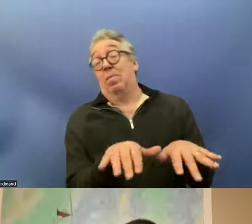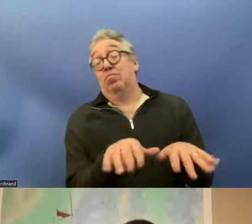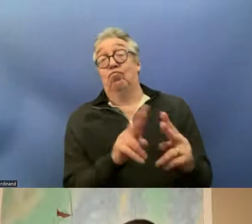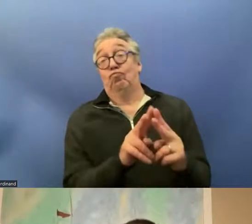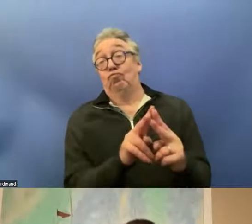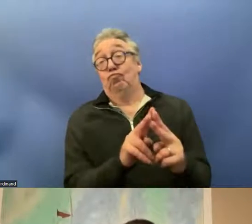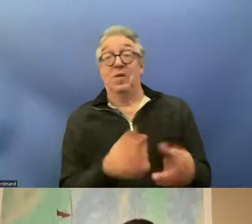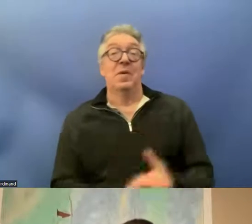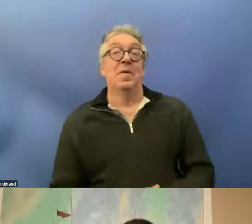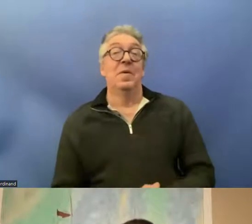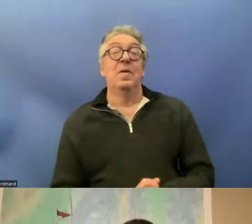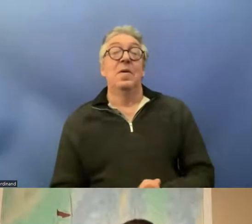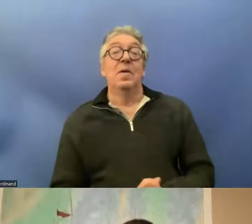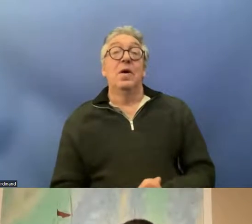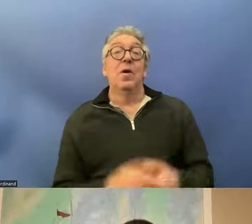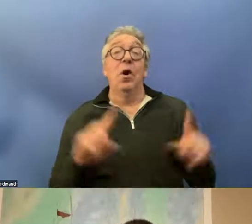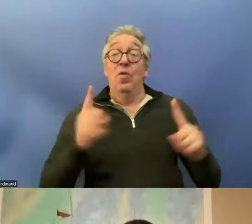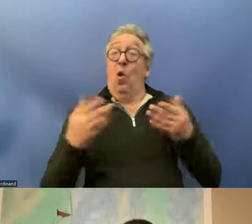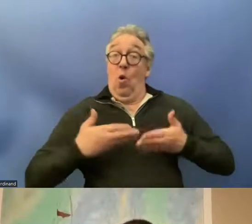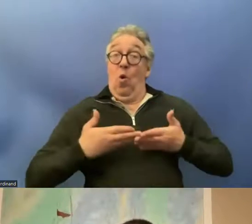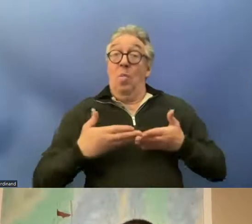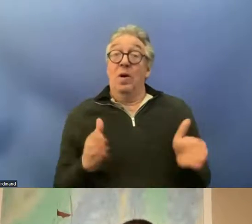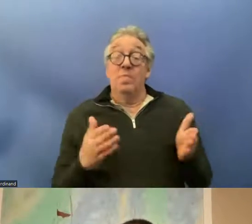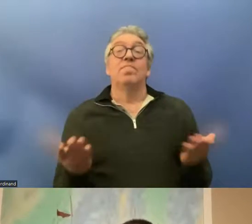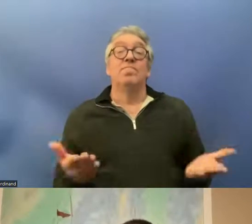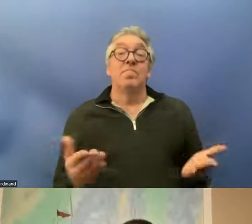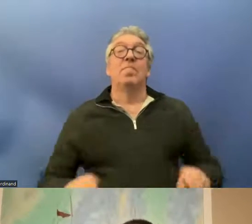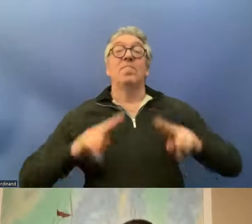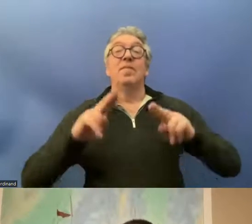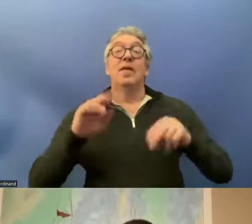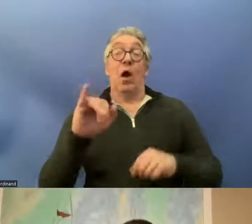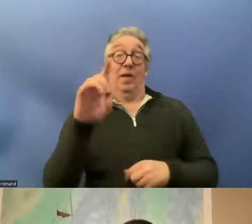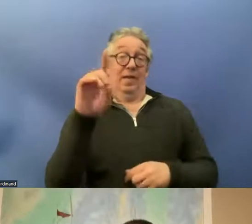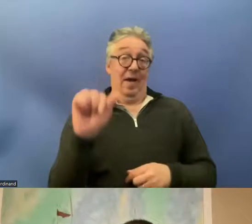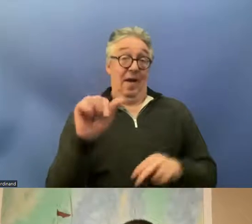So, as an introduction, the International Disability Alliance and Stakeholder Group